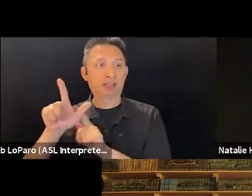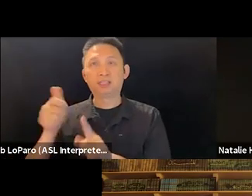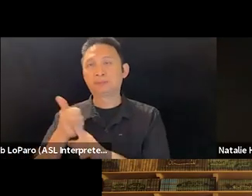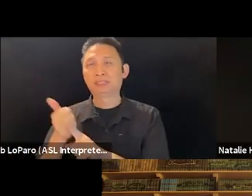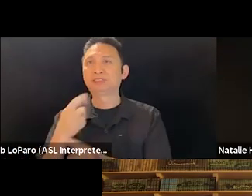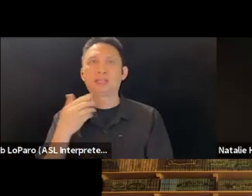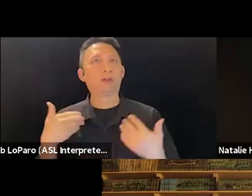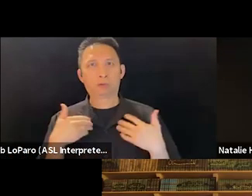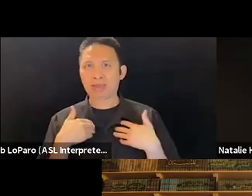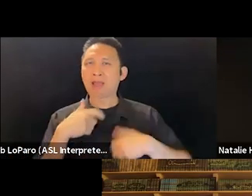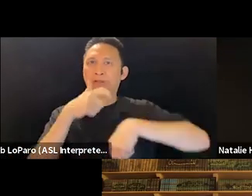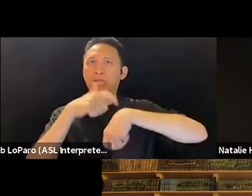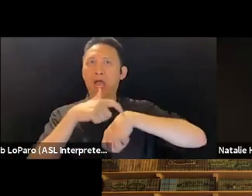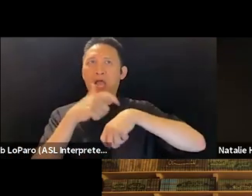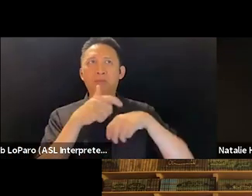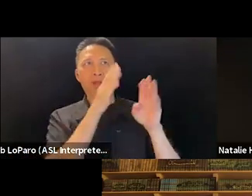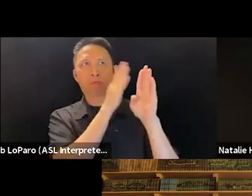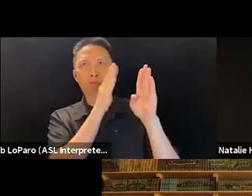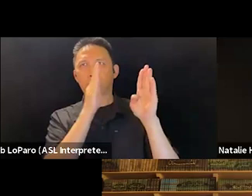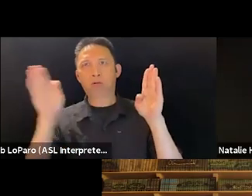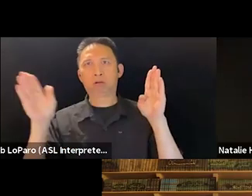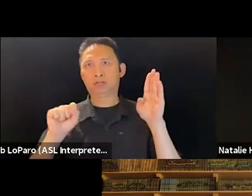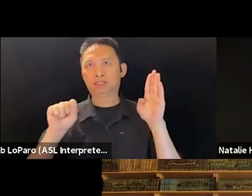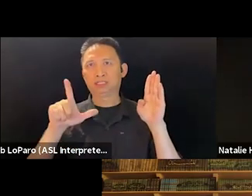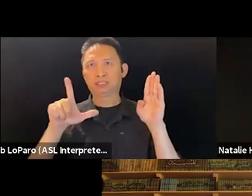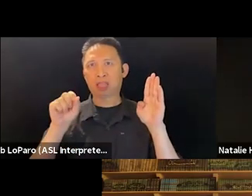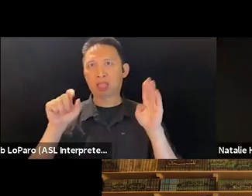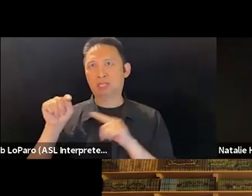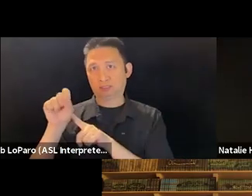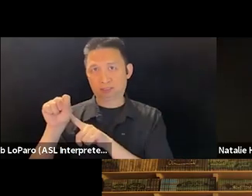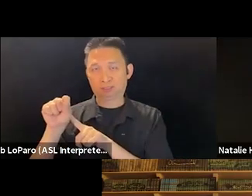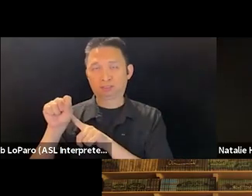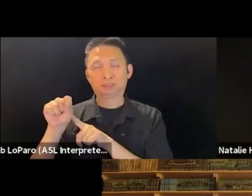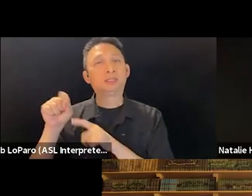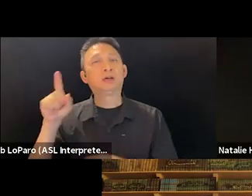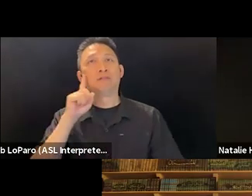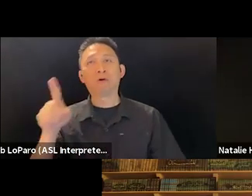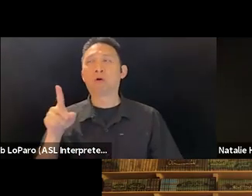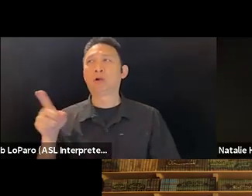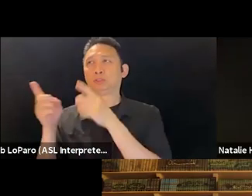And it's totally different than the way an author, director, or even a producer is thinking about